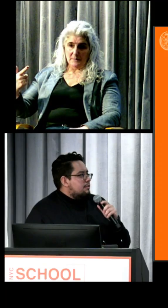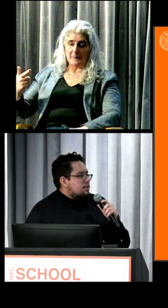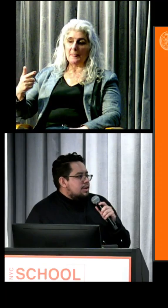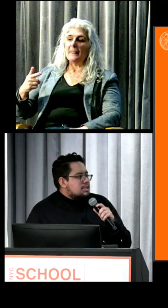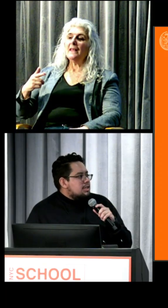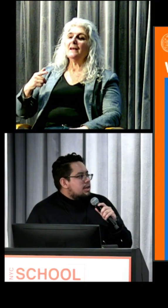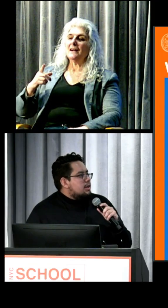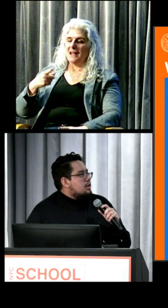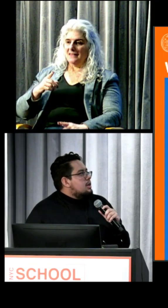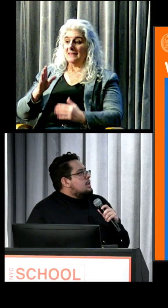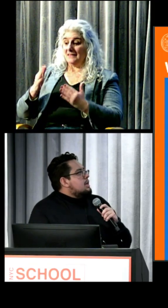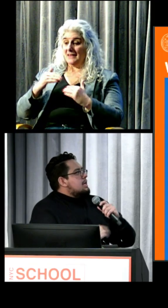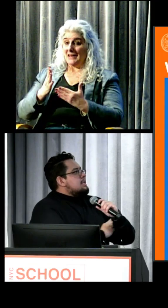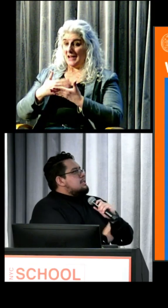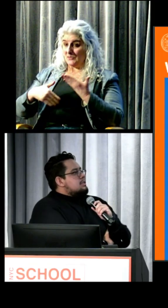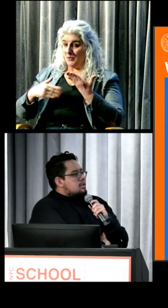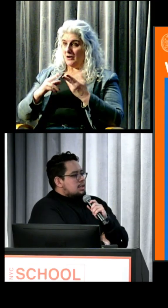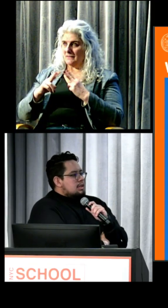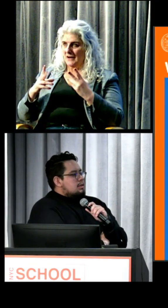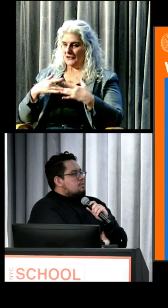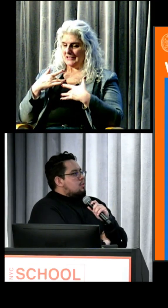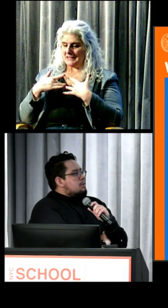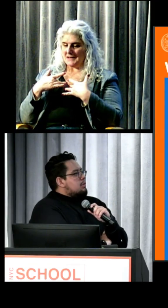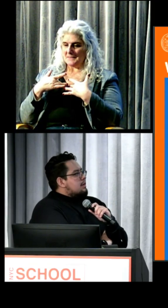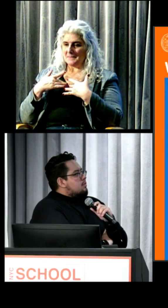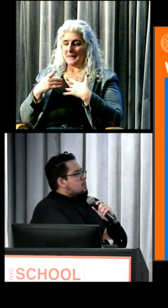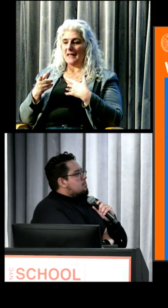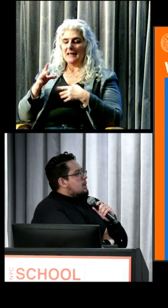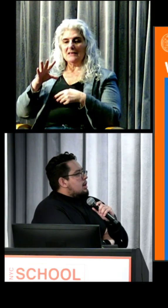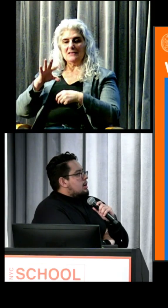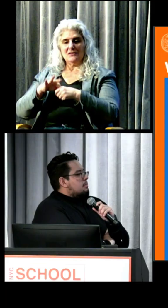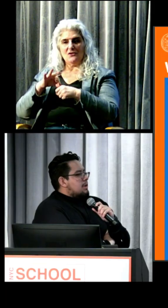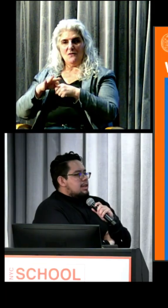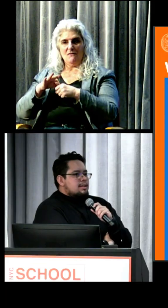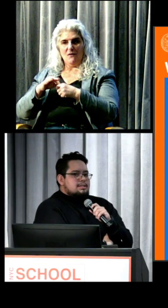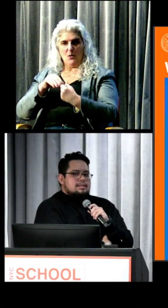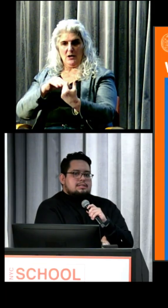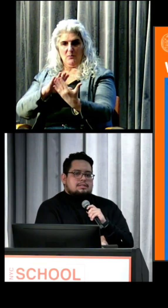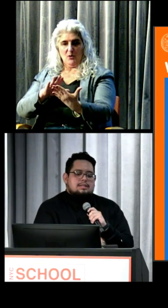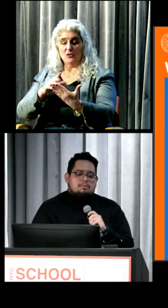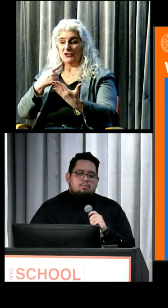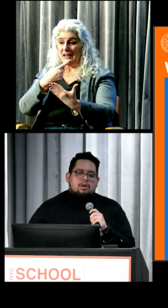I think my last piece here, it kind of comes off of that, is that a lot of our work, when we work